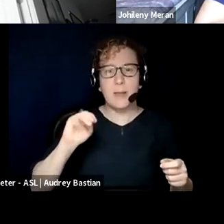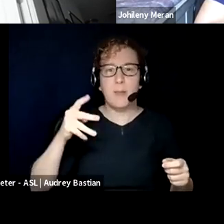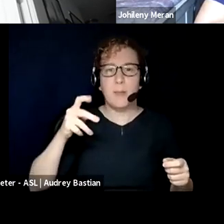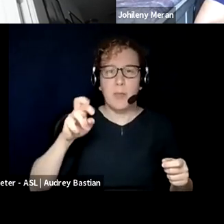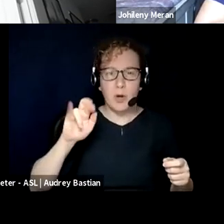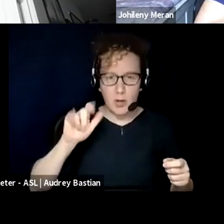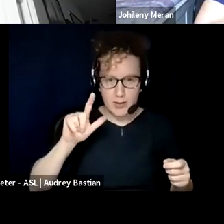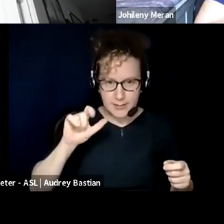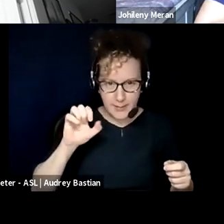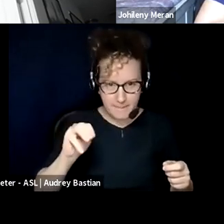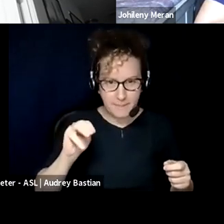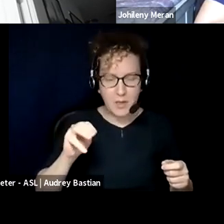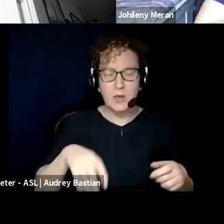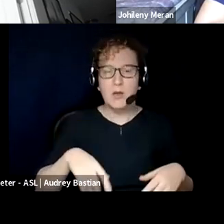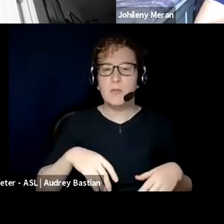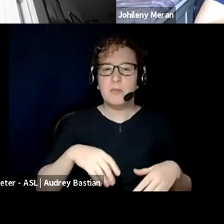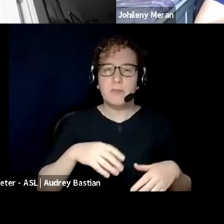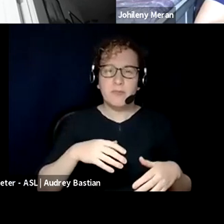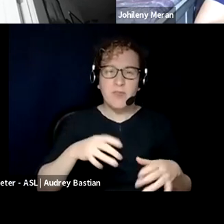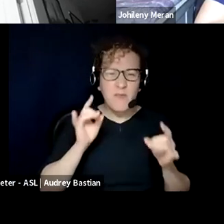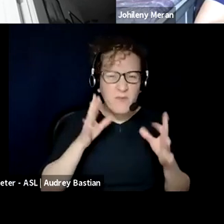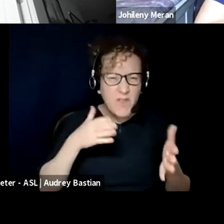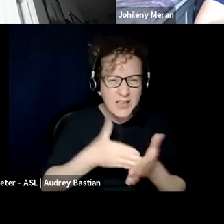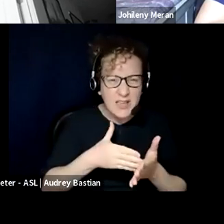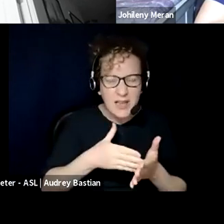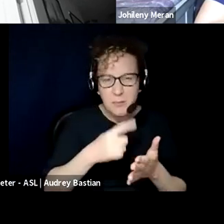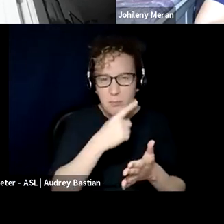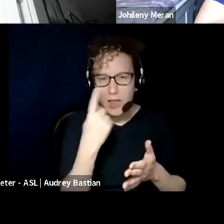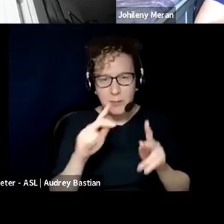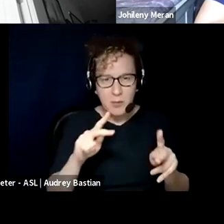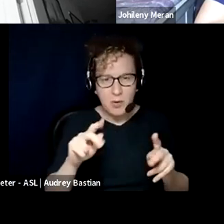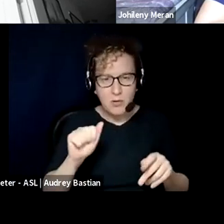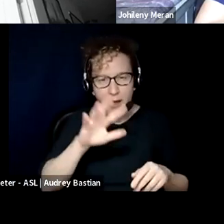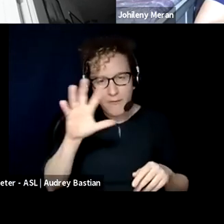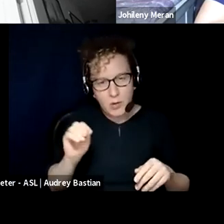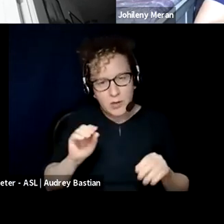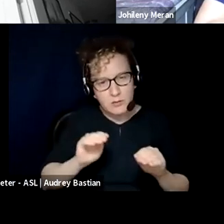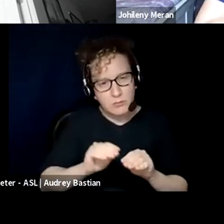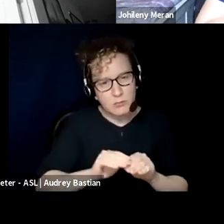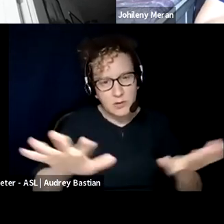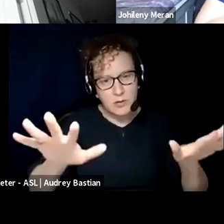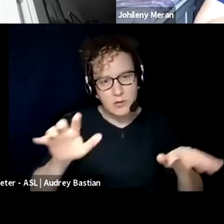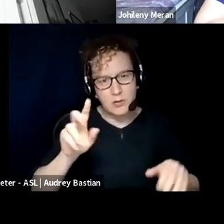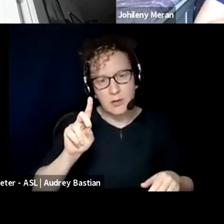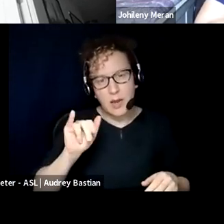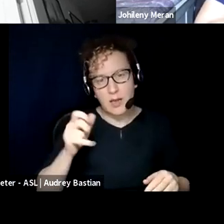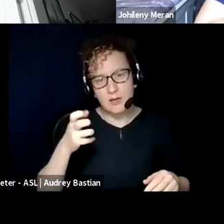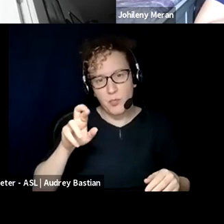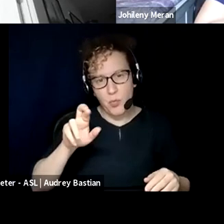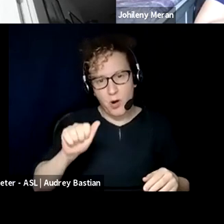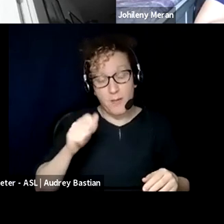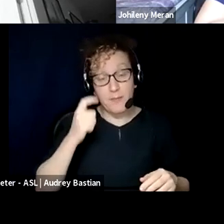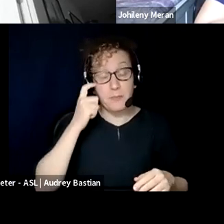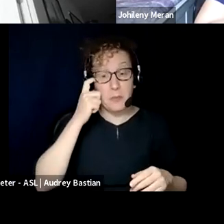against Black people in the African Diaspora. And I think we know that was definitely acknowledged